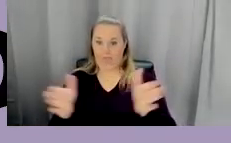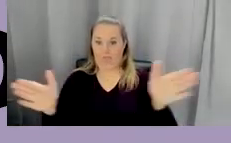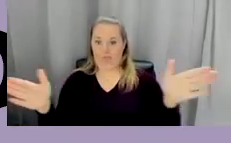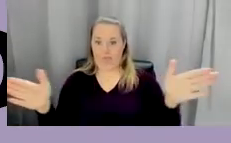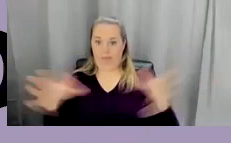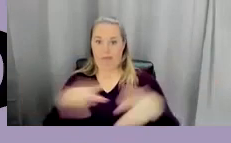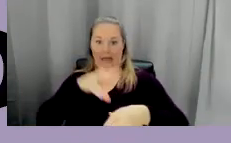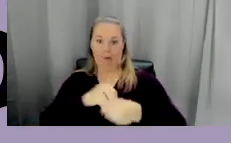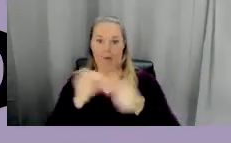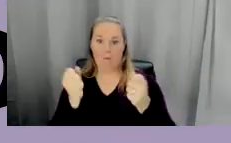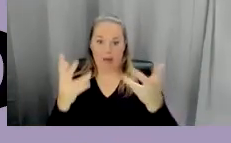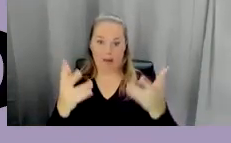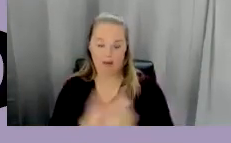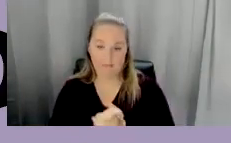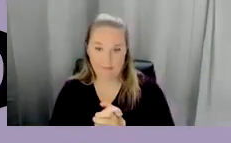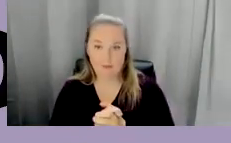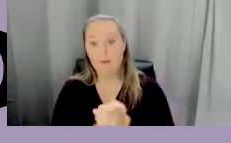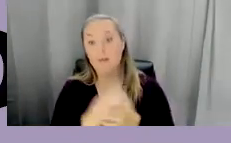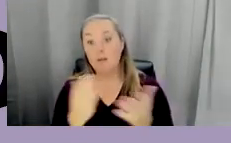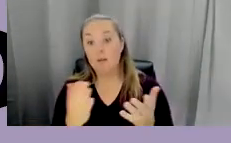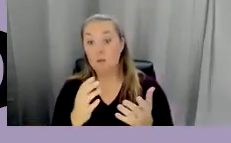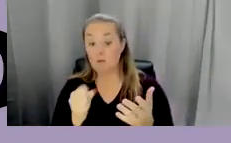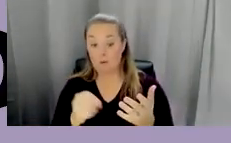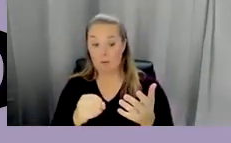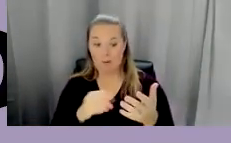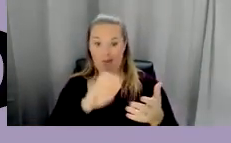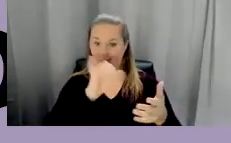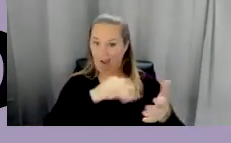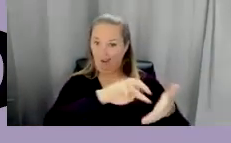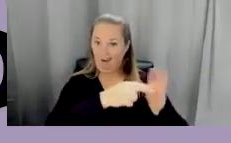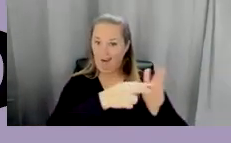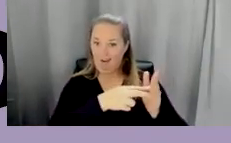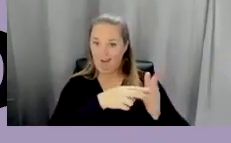CHRONIC ILLNESS.